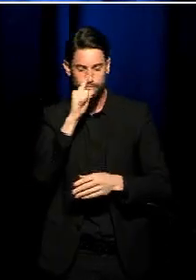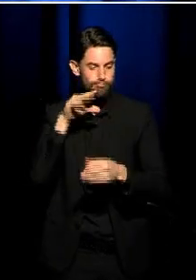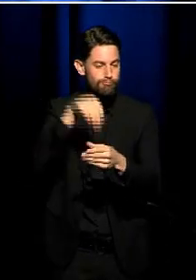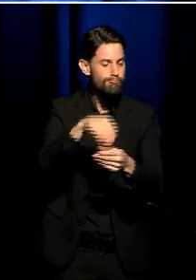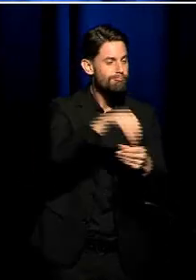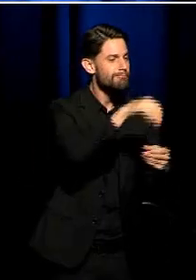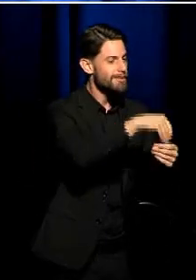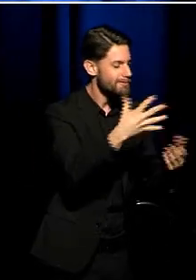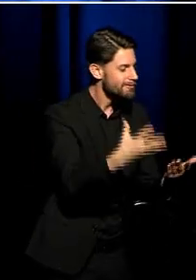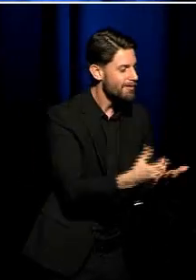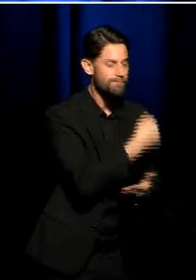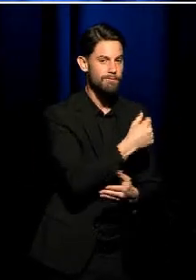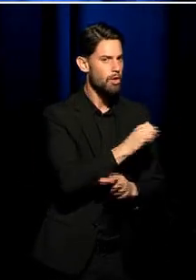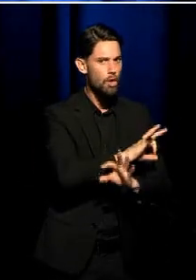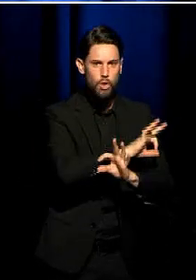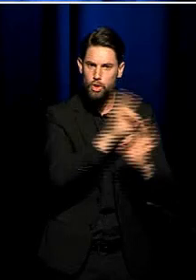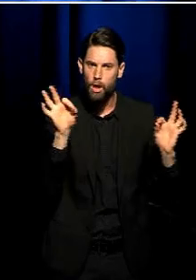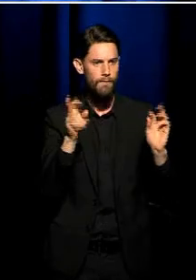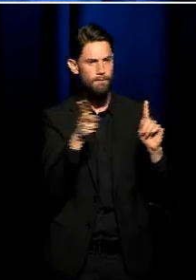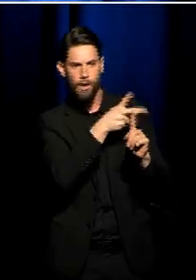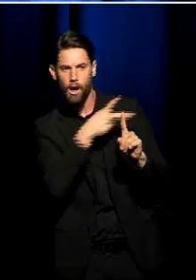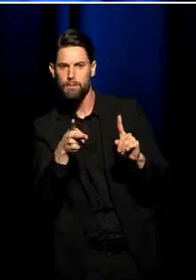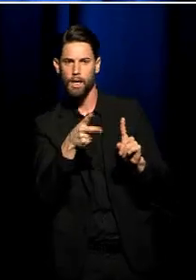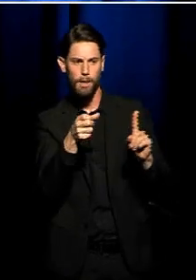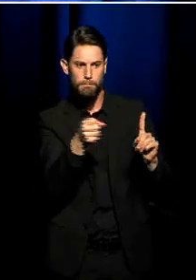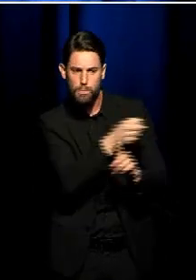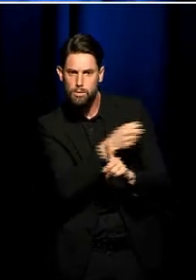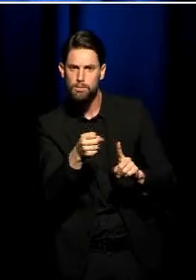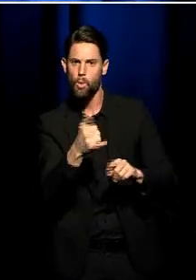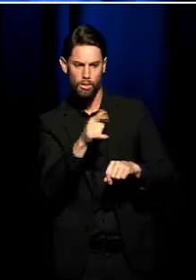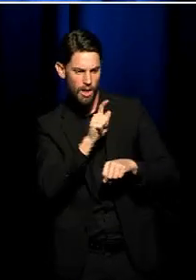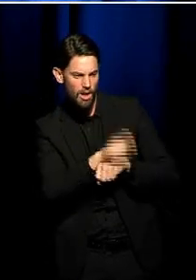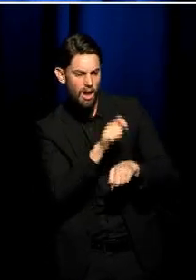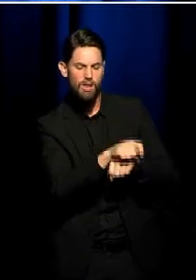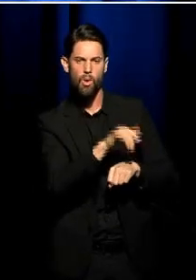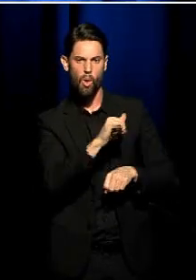free from violence, abuse, neglect and exploitation. AND all forms of violence